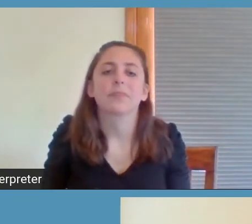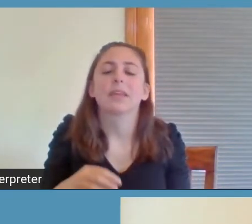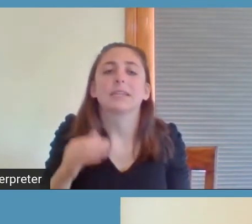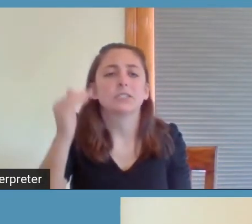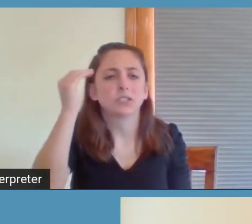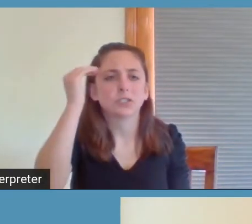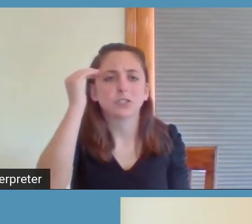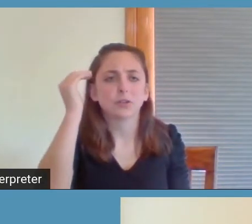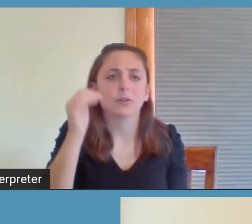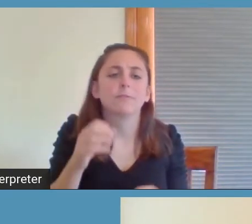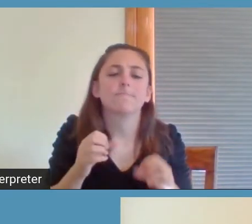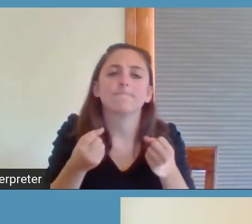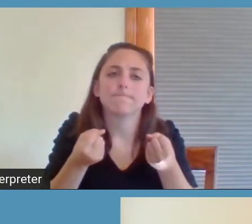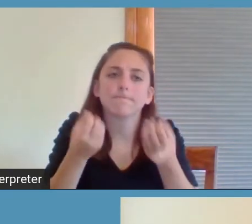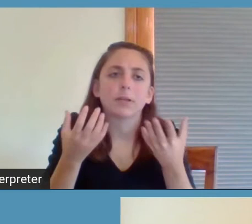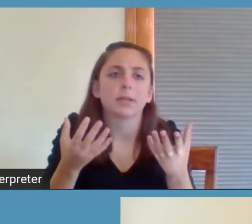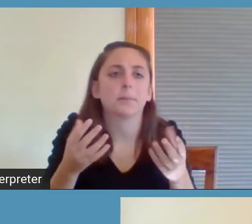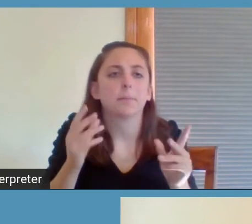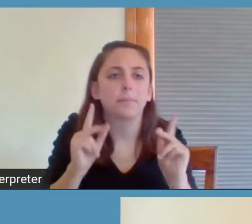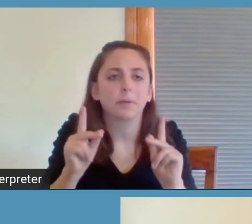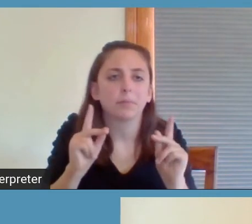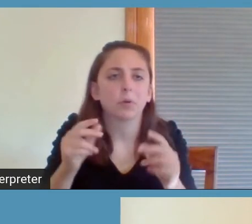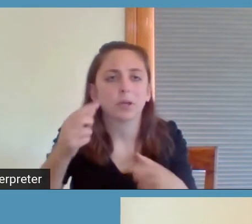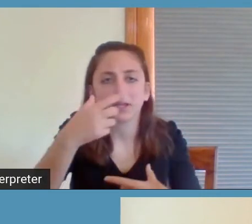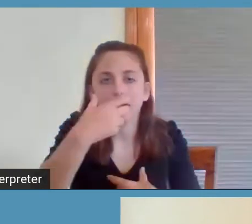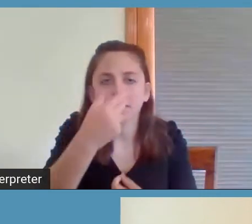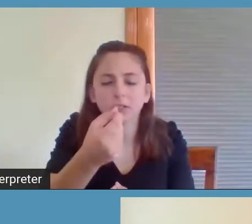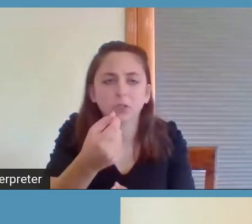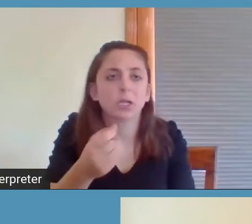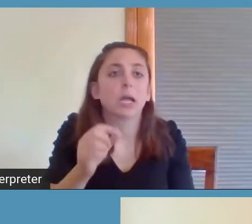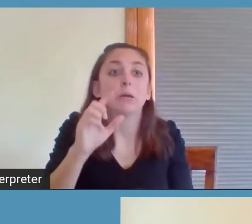i definitely have a link um i don't know where to put it do i put it in chat throw it into that